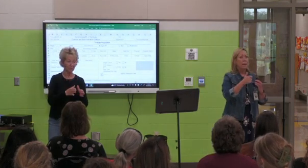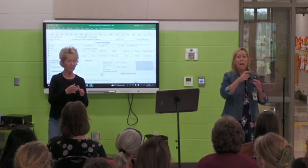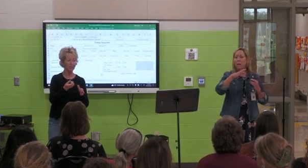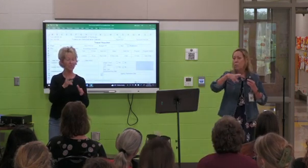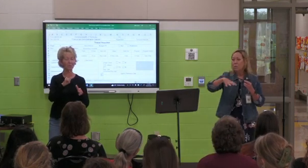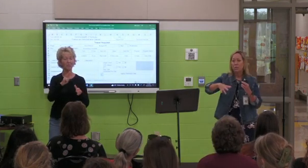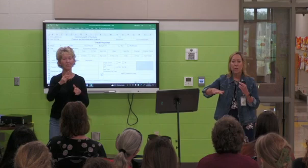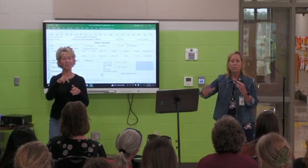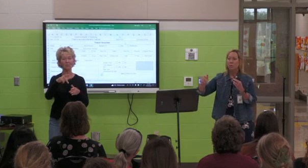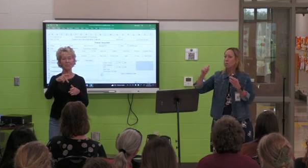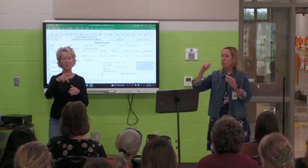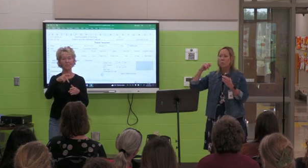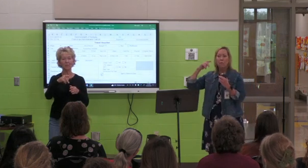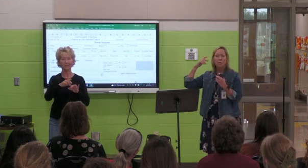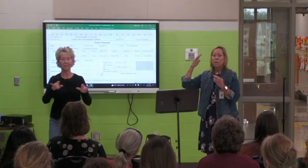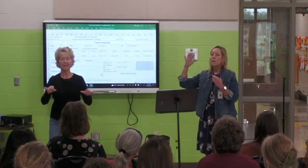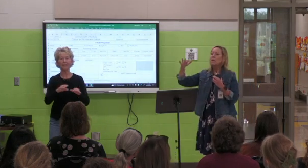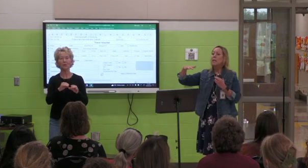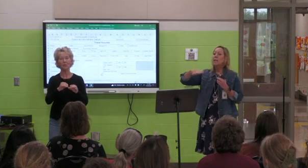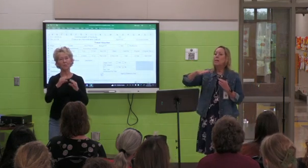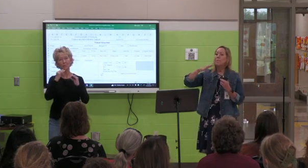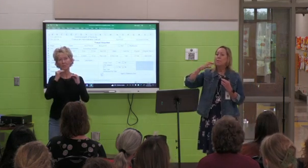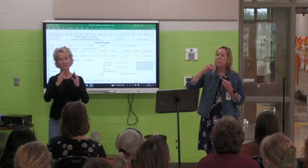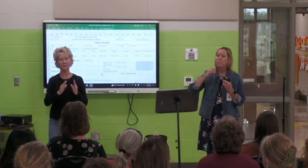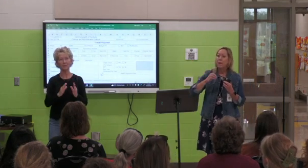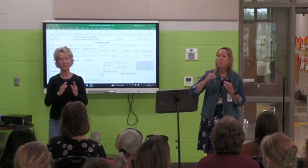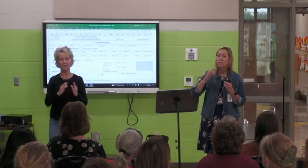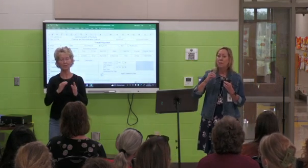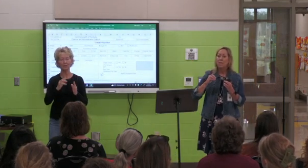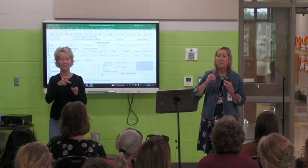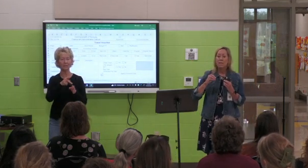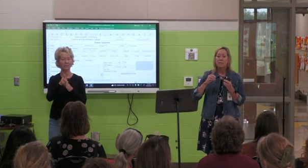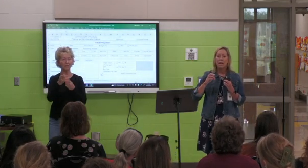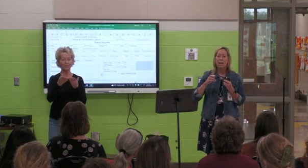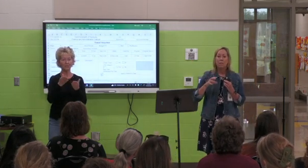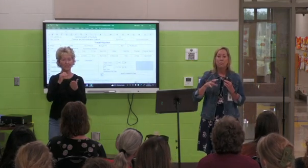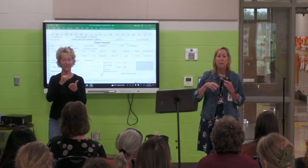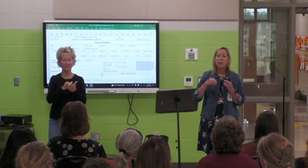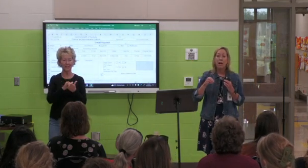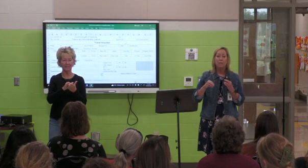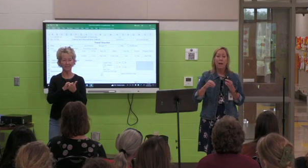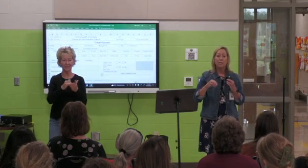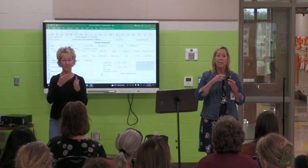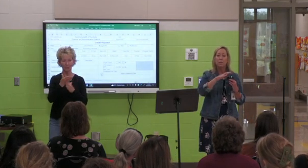piano instructor or any types of Professional Services that are through a contract that you